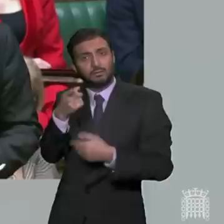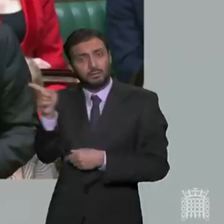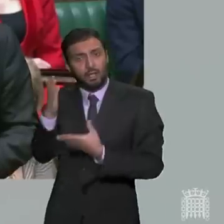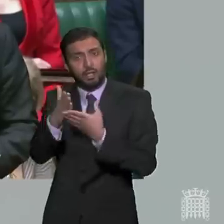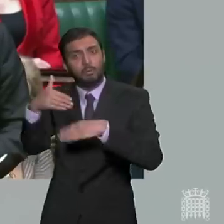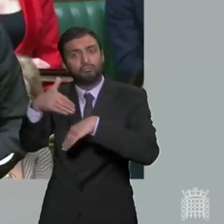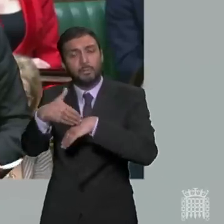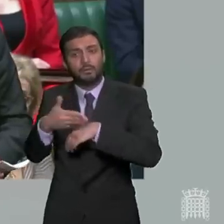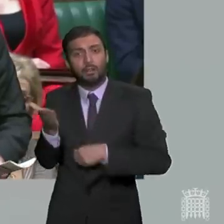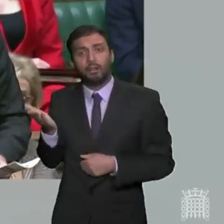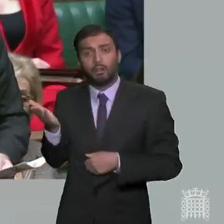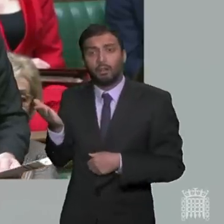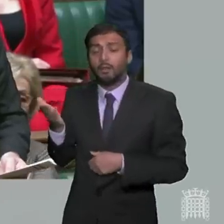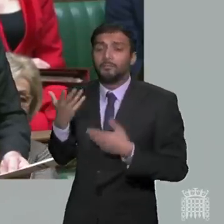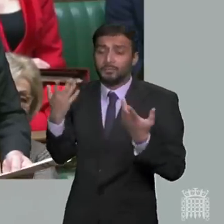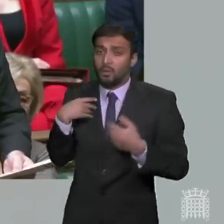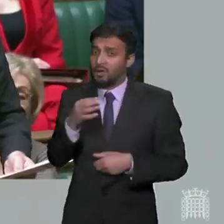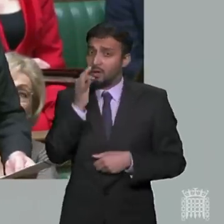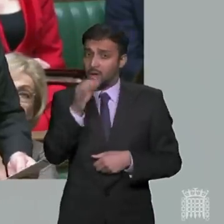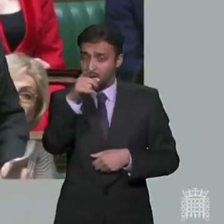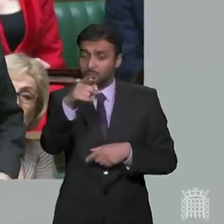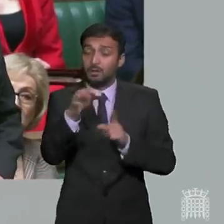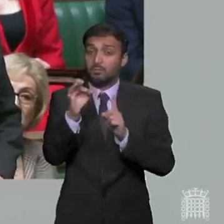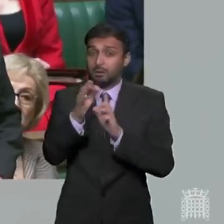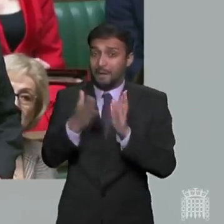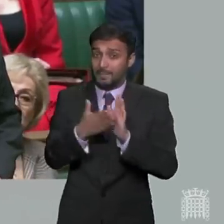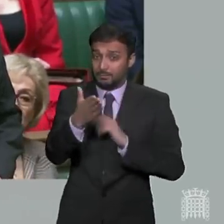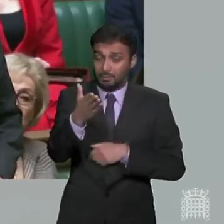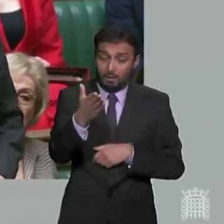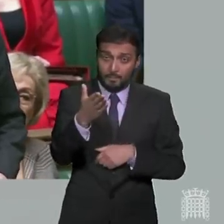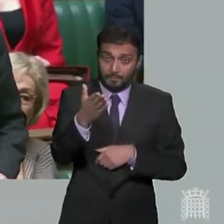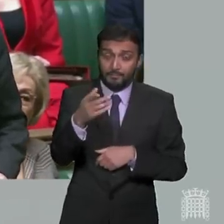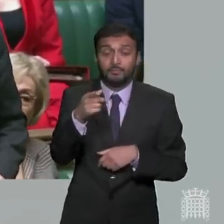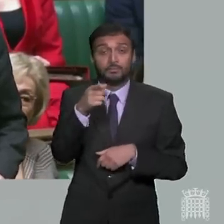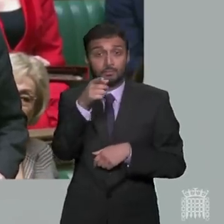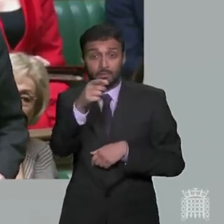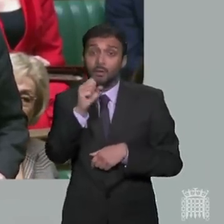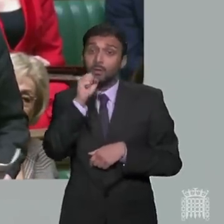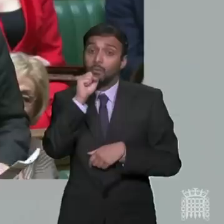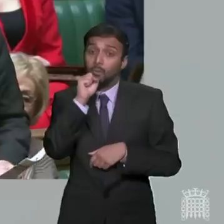Will the Prime Minister therefore consider making Just Stop Oil a proscribed organisation